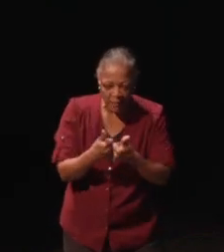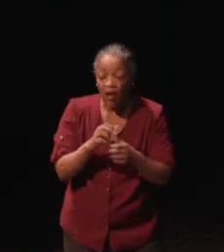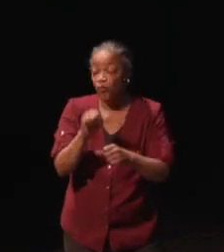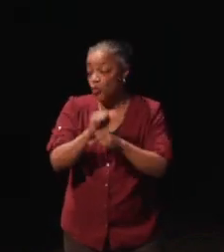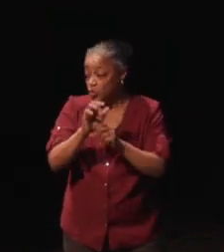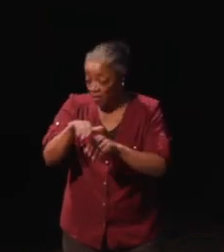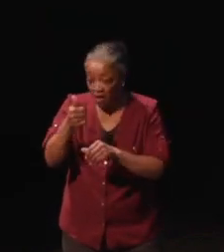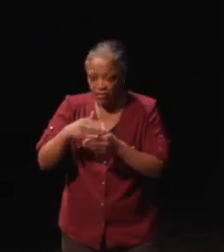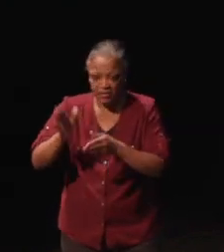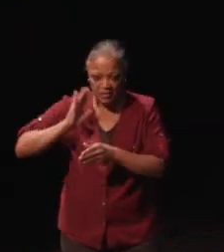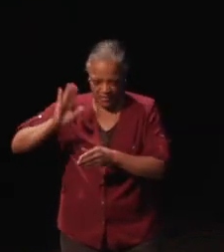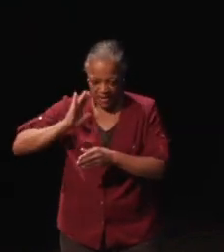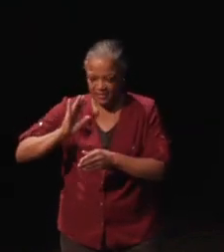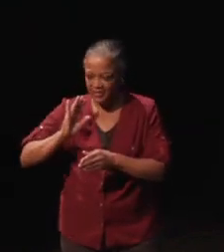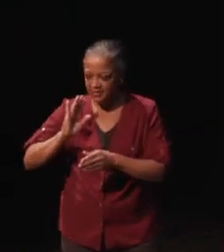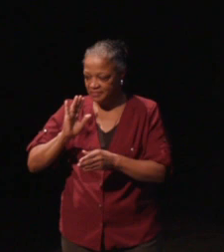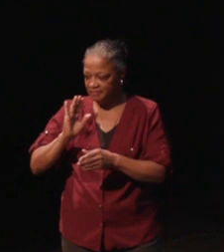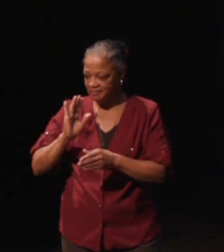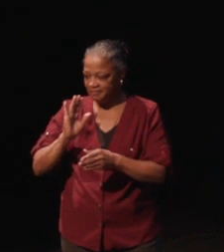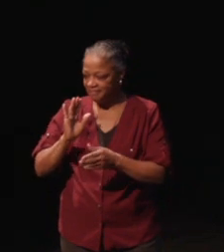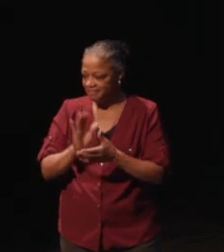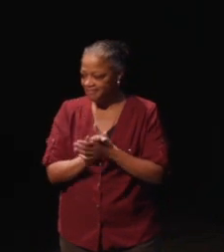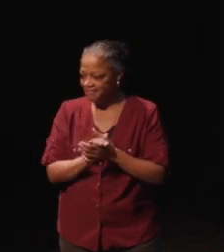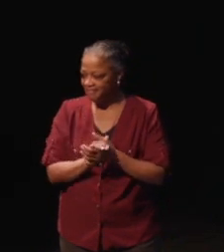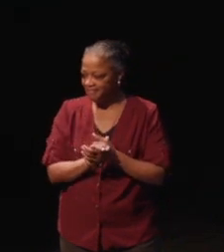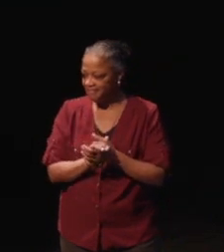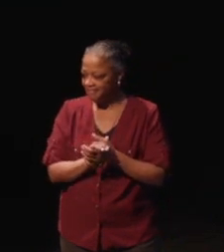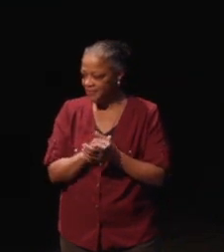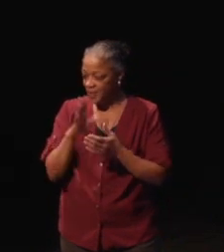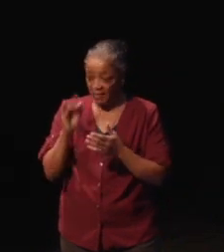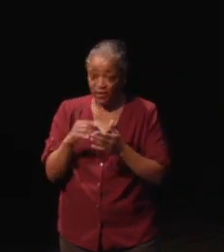the past and this is what I'm going to talk about.